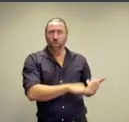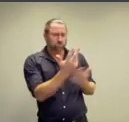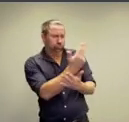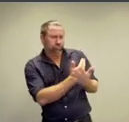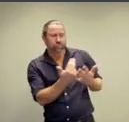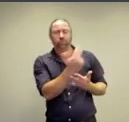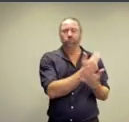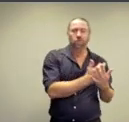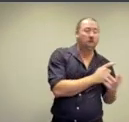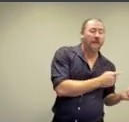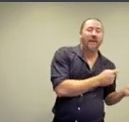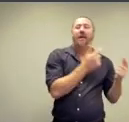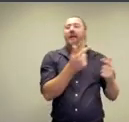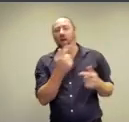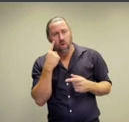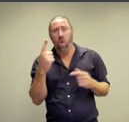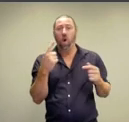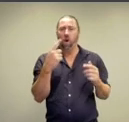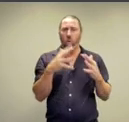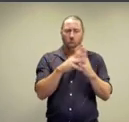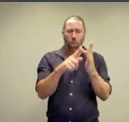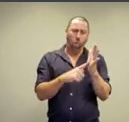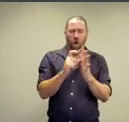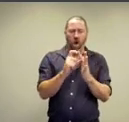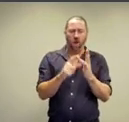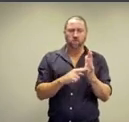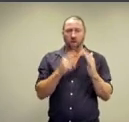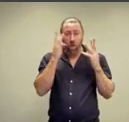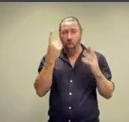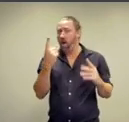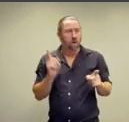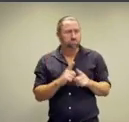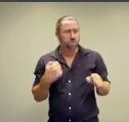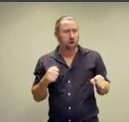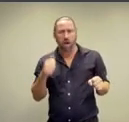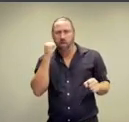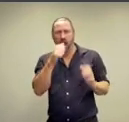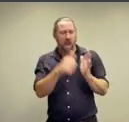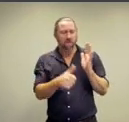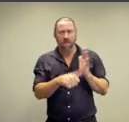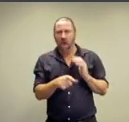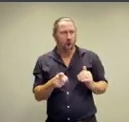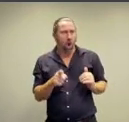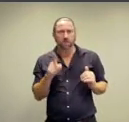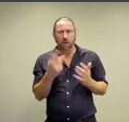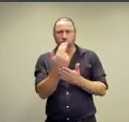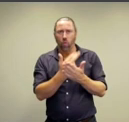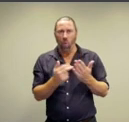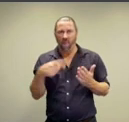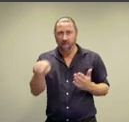His entire style changed however, following his viewing of The Wild One', bikers in black leather began to